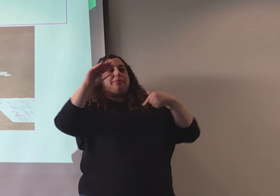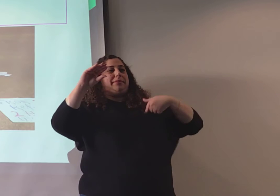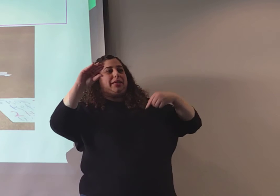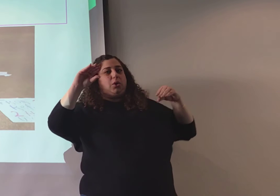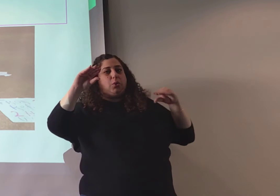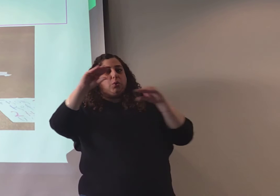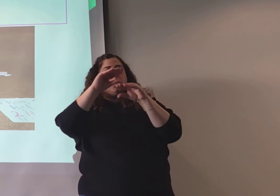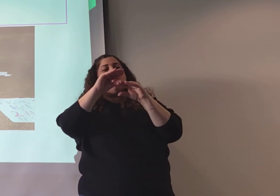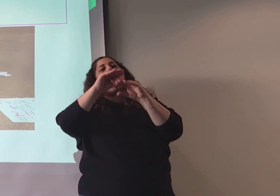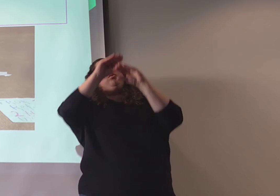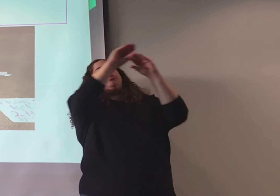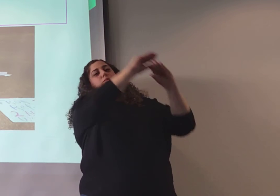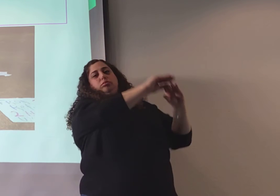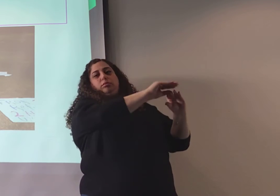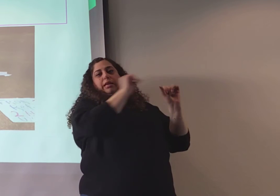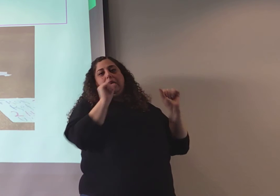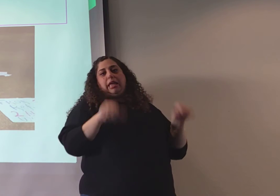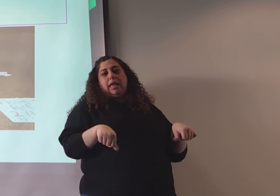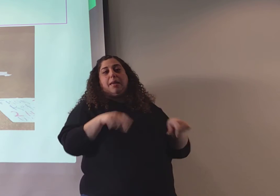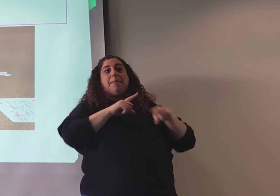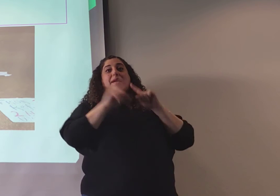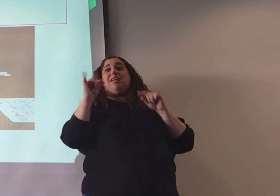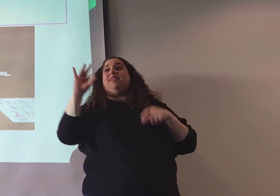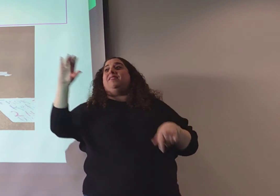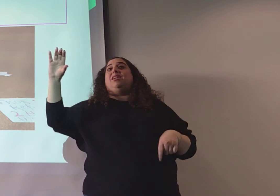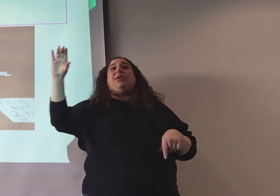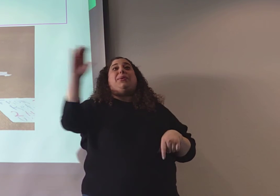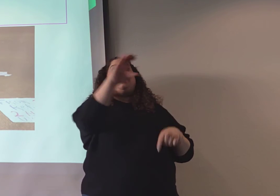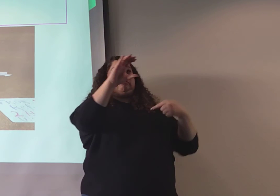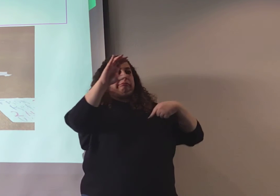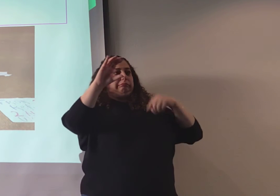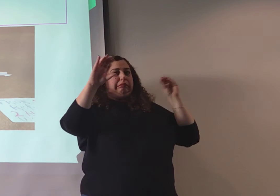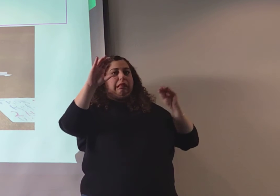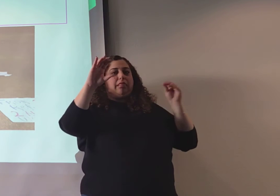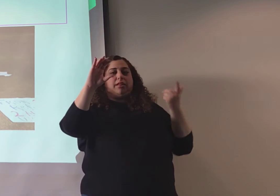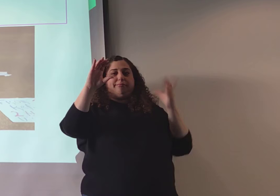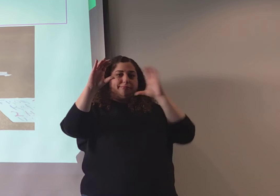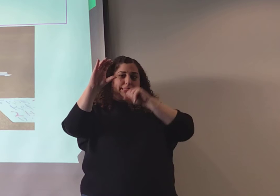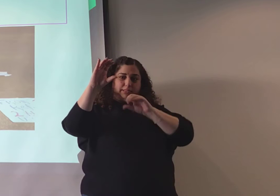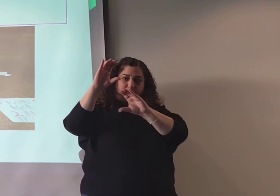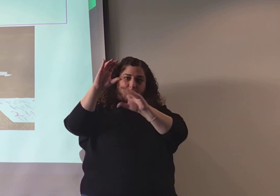But the other issues like the lease violations have to be fixed or the